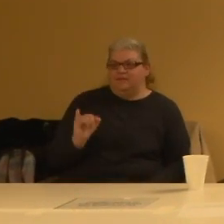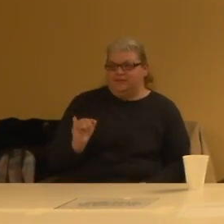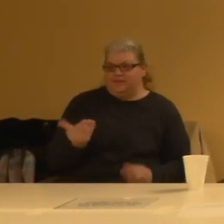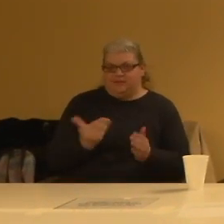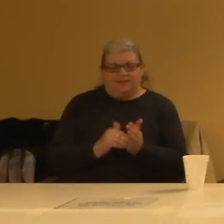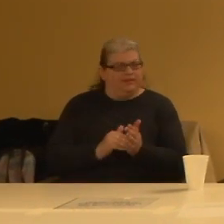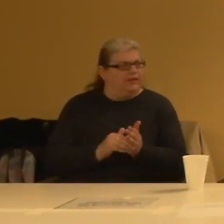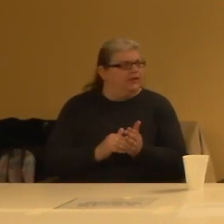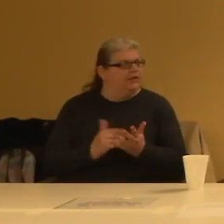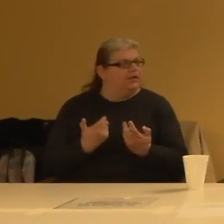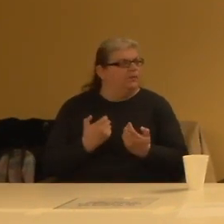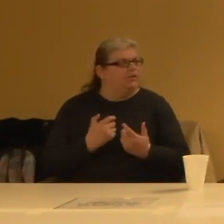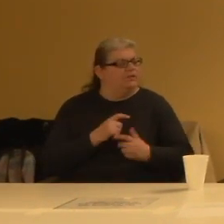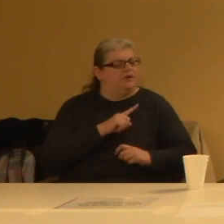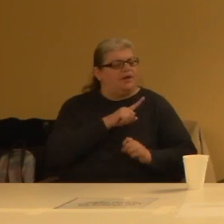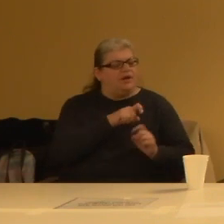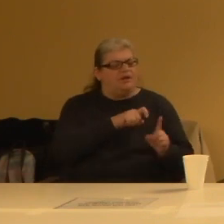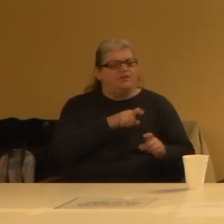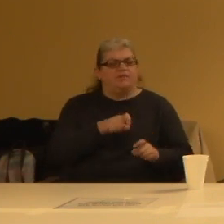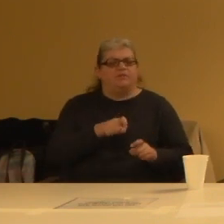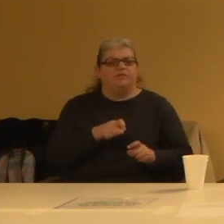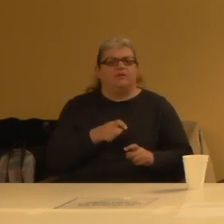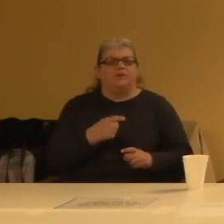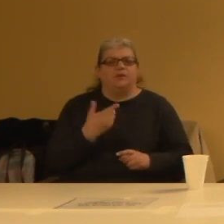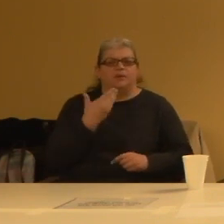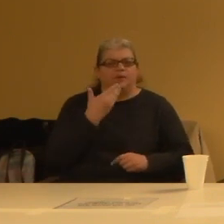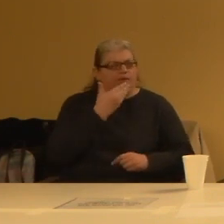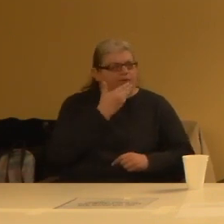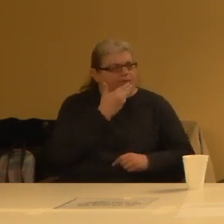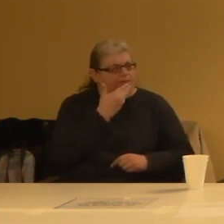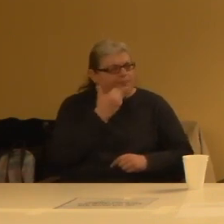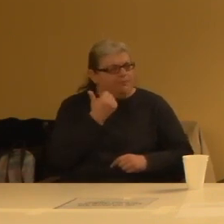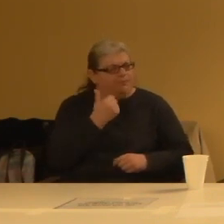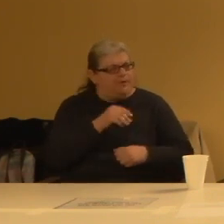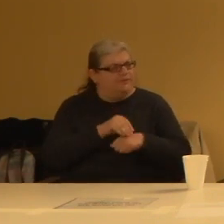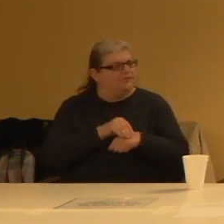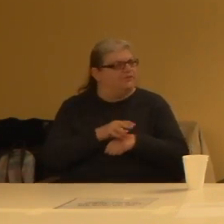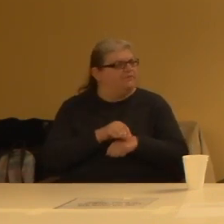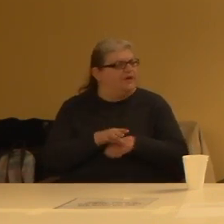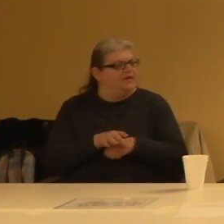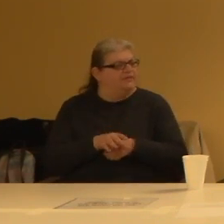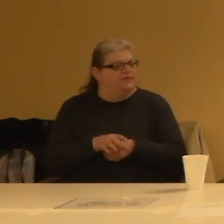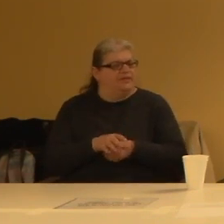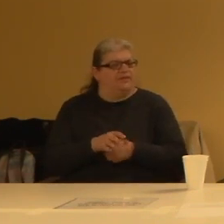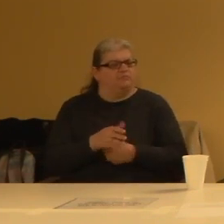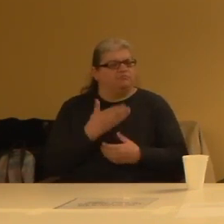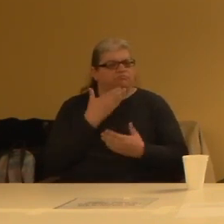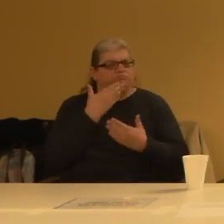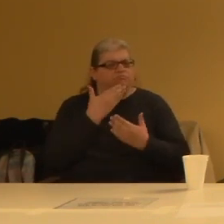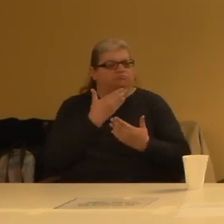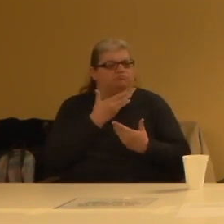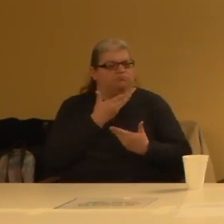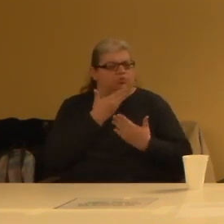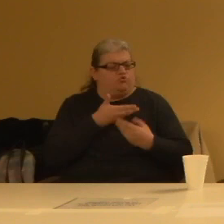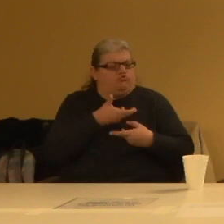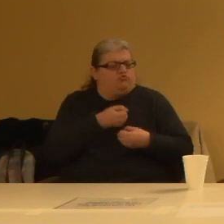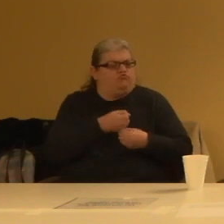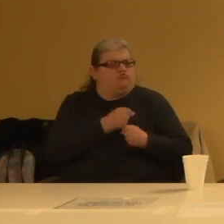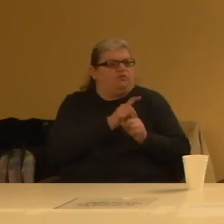Hi, it's Lexi again. So I wanted to ask all of you, what the best advice that a trusted mentor ever gave you on the industry or beyond,